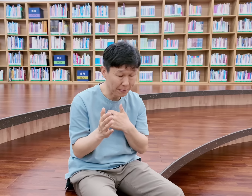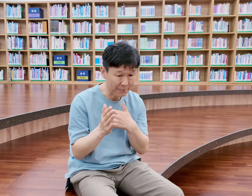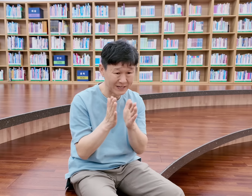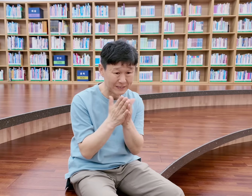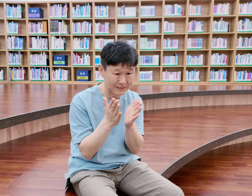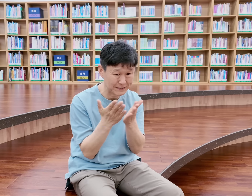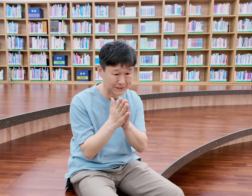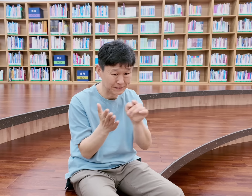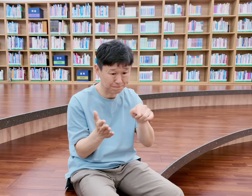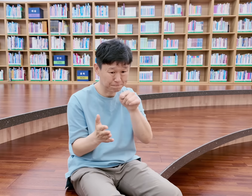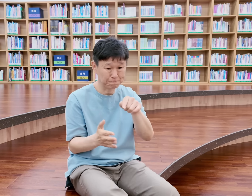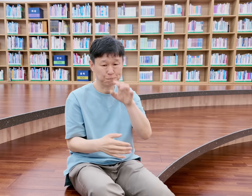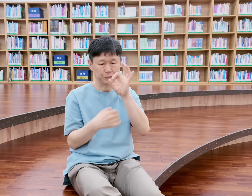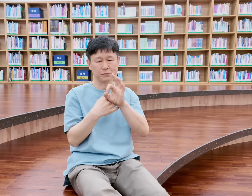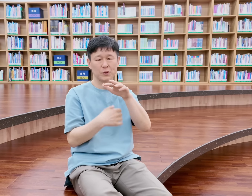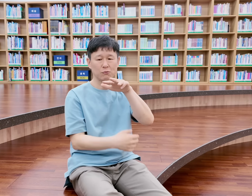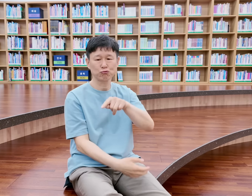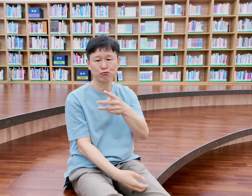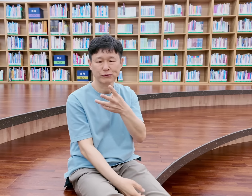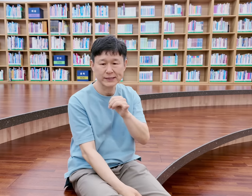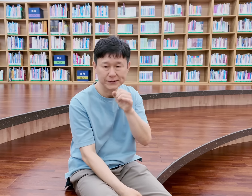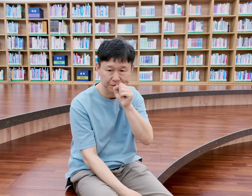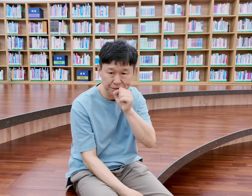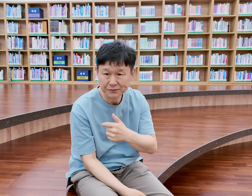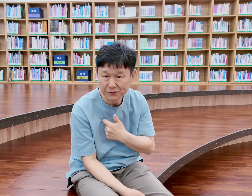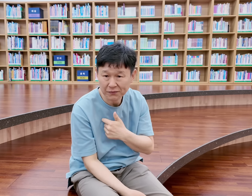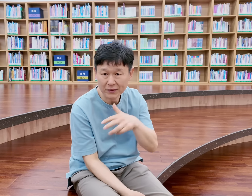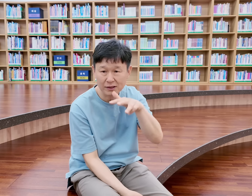My favorite genre is ‘mystery’.